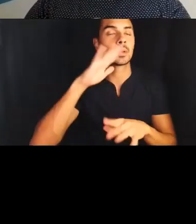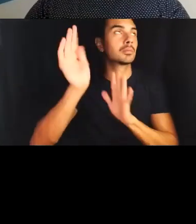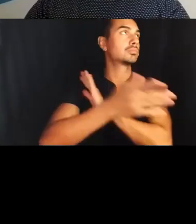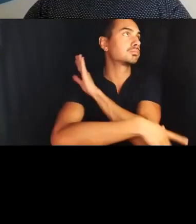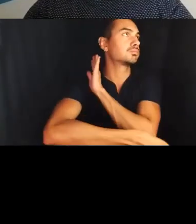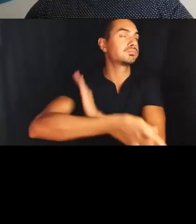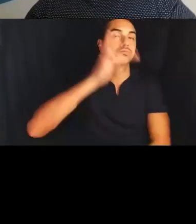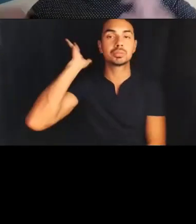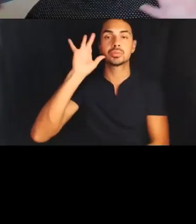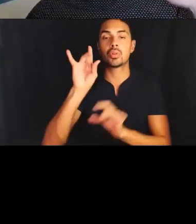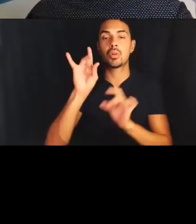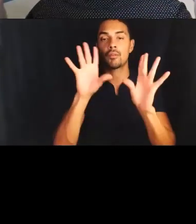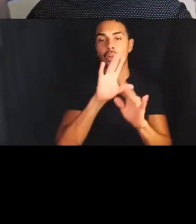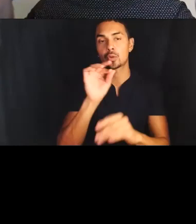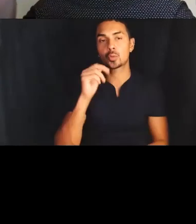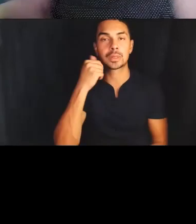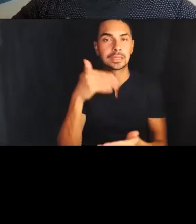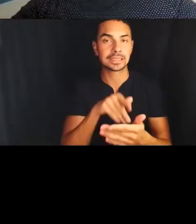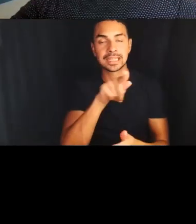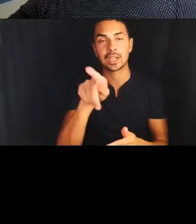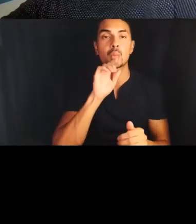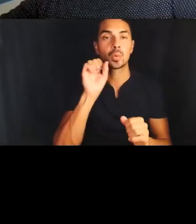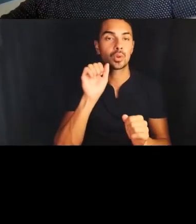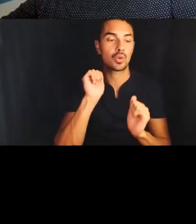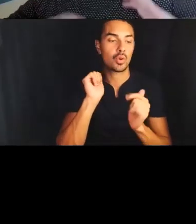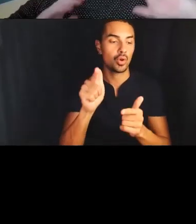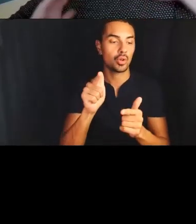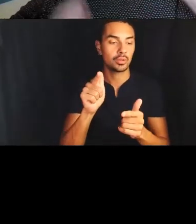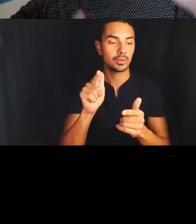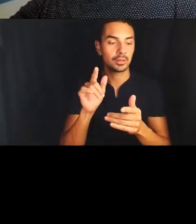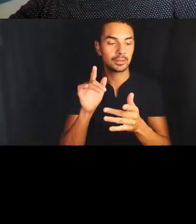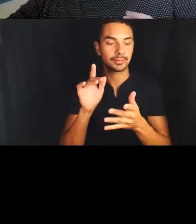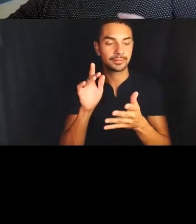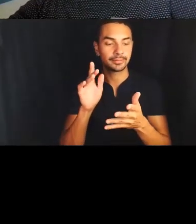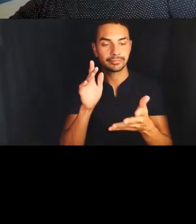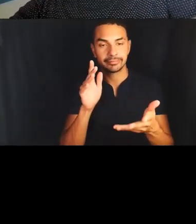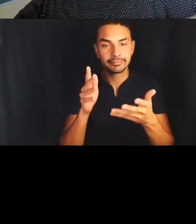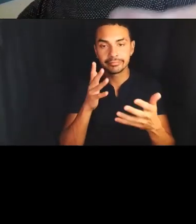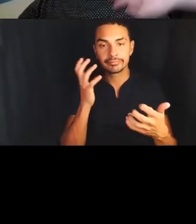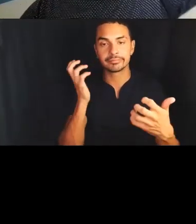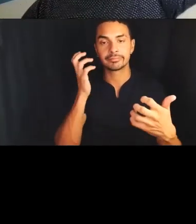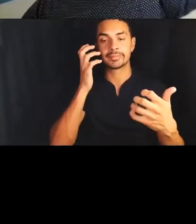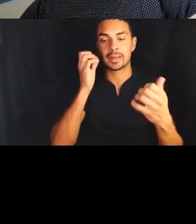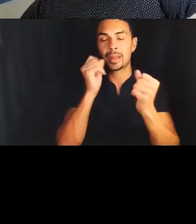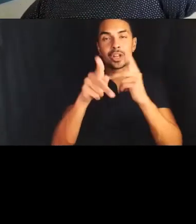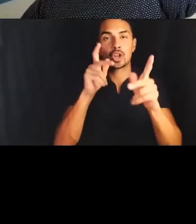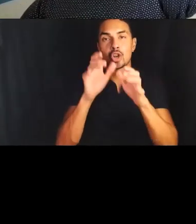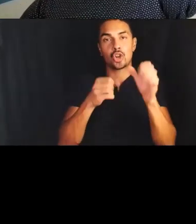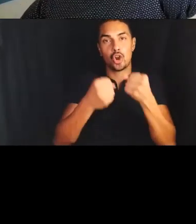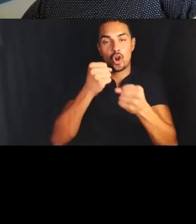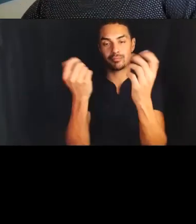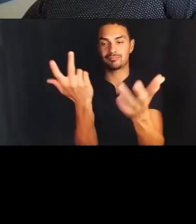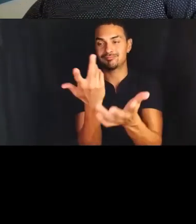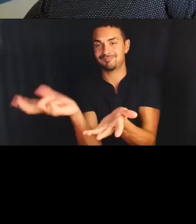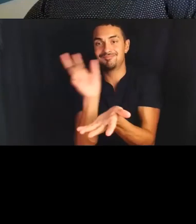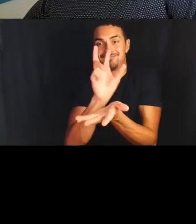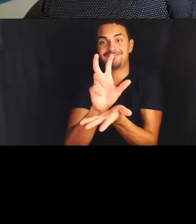And so they would all load into a car, as many as possible, and drive to the next town where there was